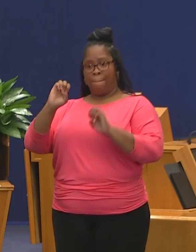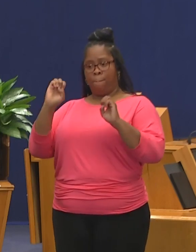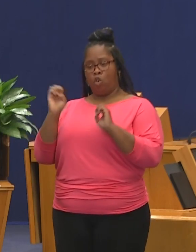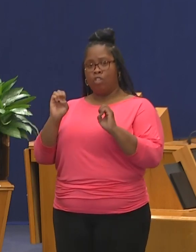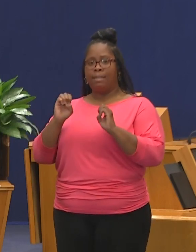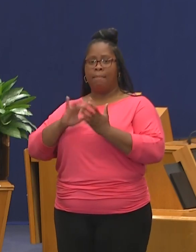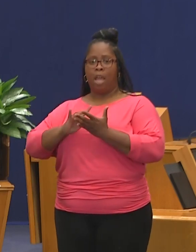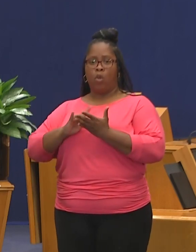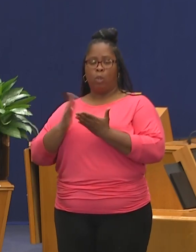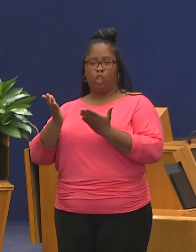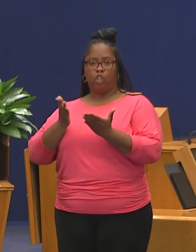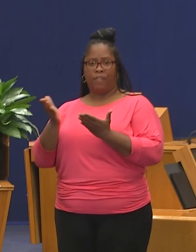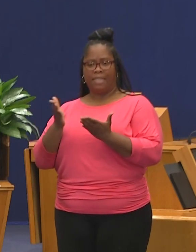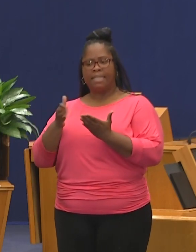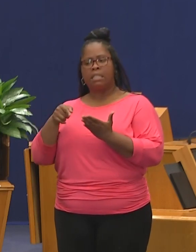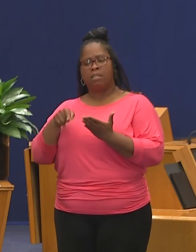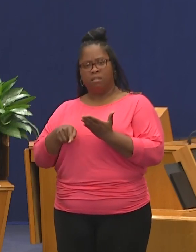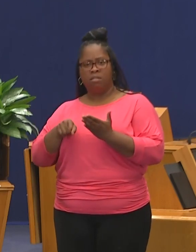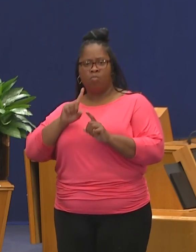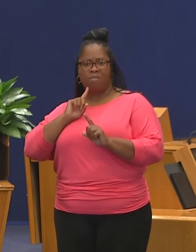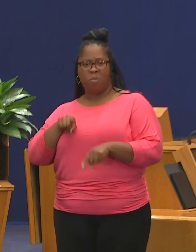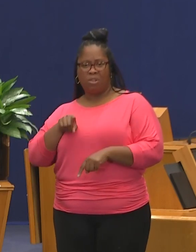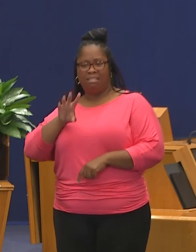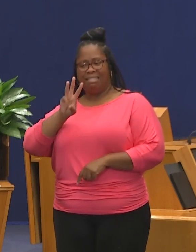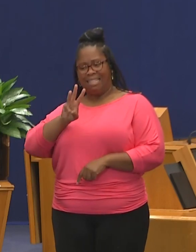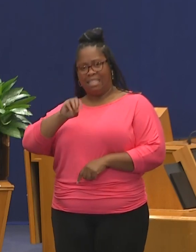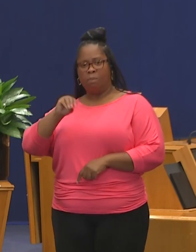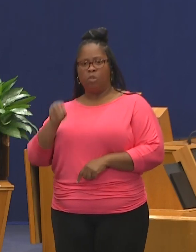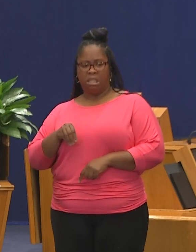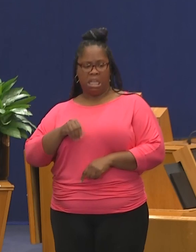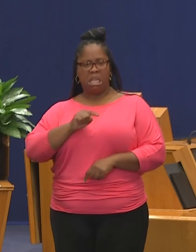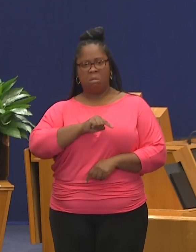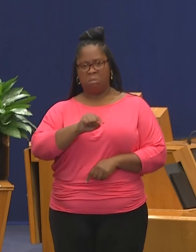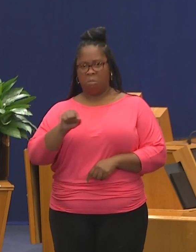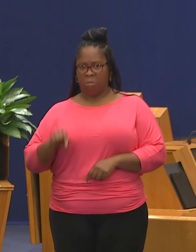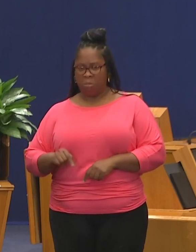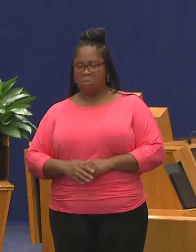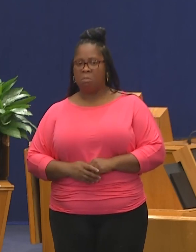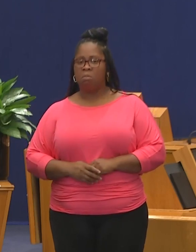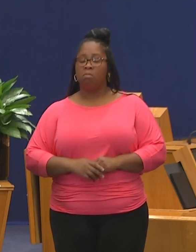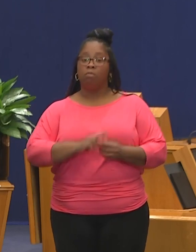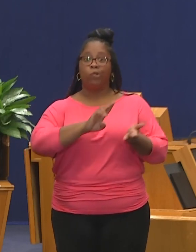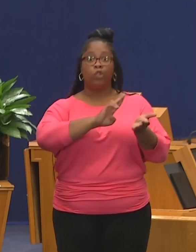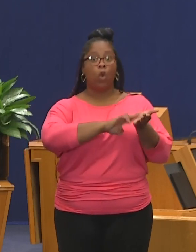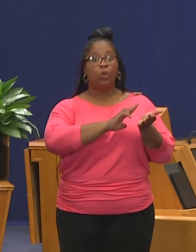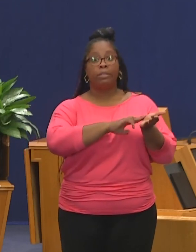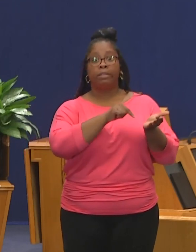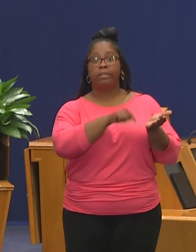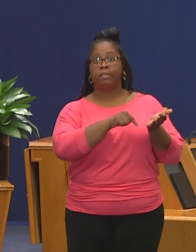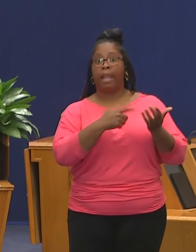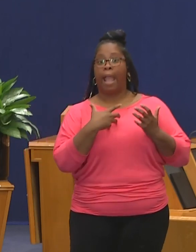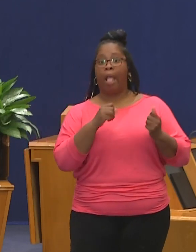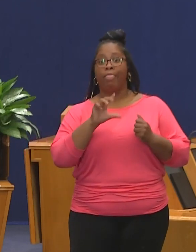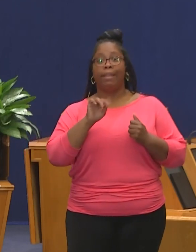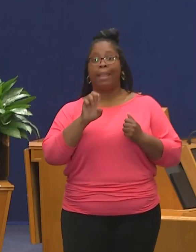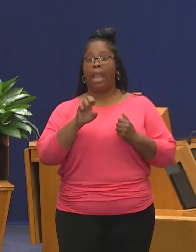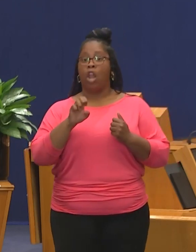REPORT 16 PERCENT OF THE CASES, AND EMERGENCY MEDICAL SERVICES, WHICH IS REPORTING 6 PERCENT OF THE CASES.